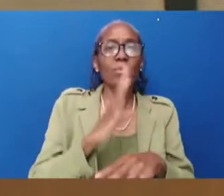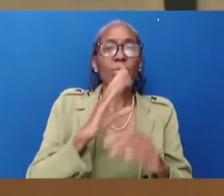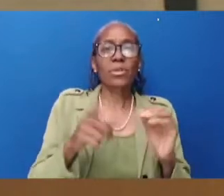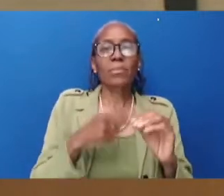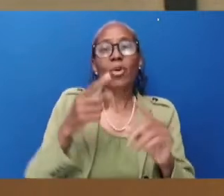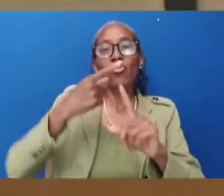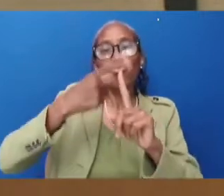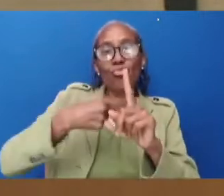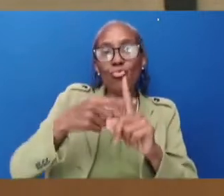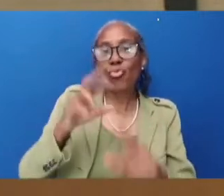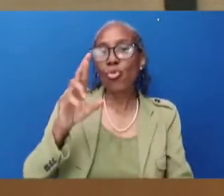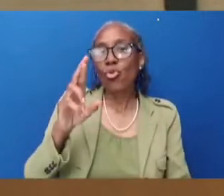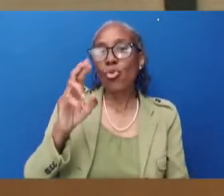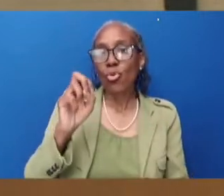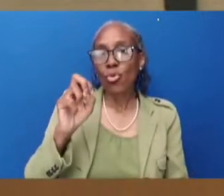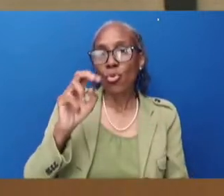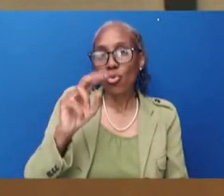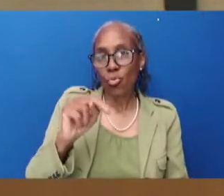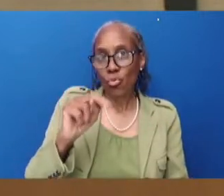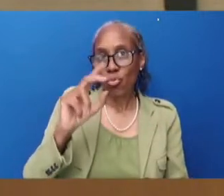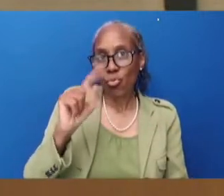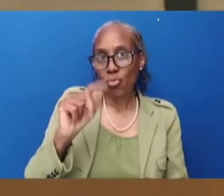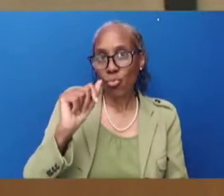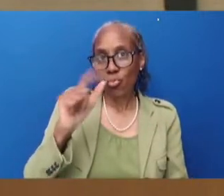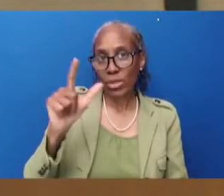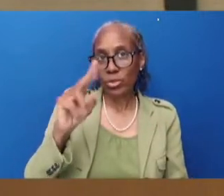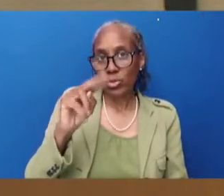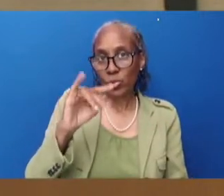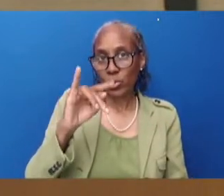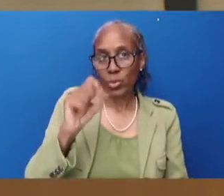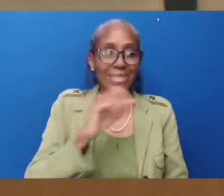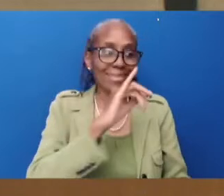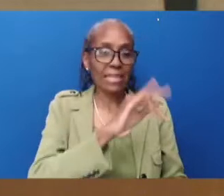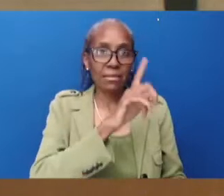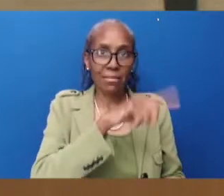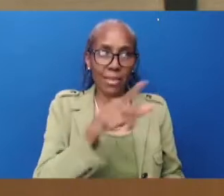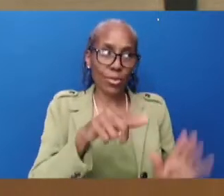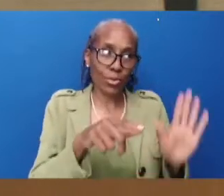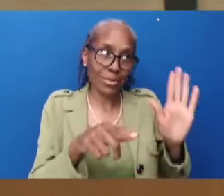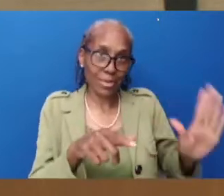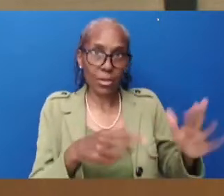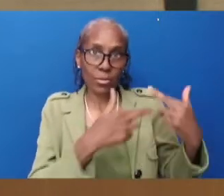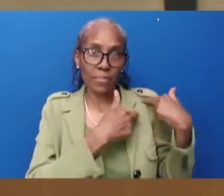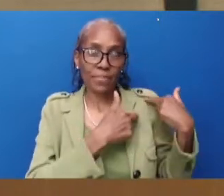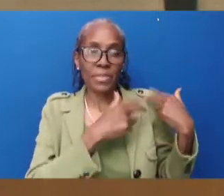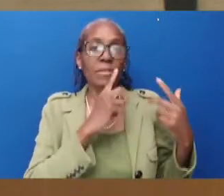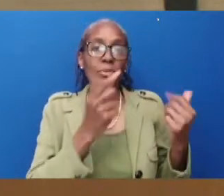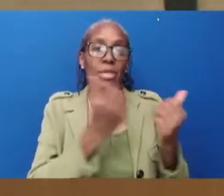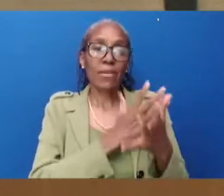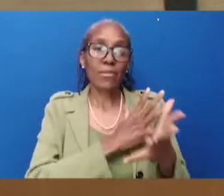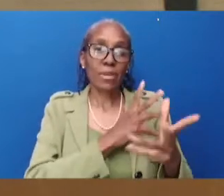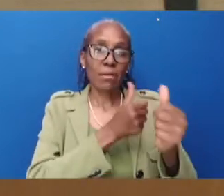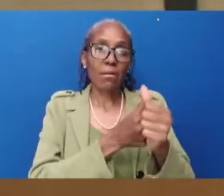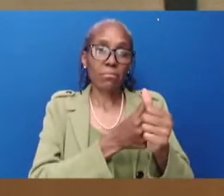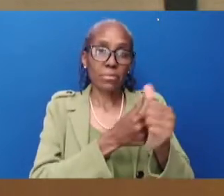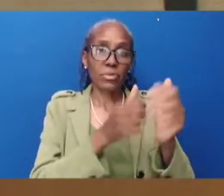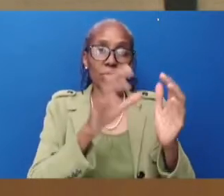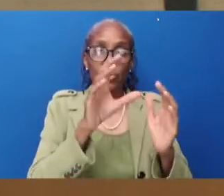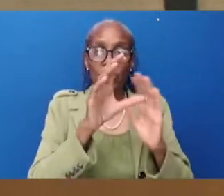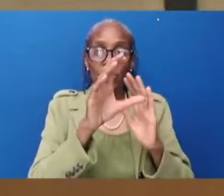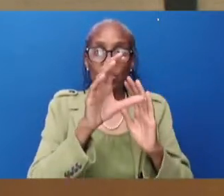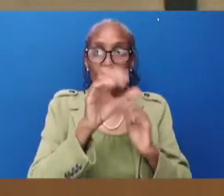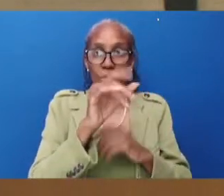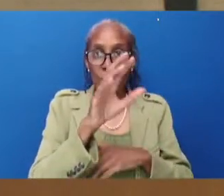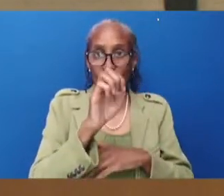WE'RE DISCUSSING THIS THING.